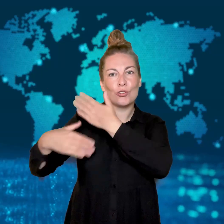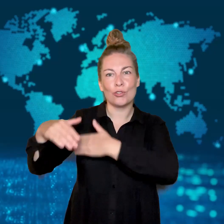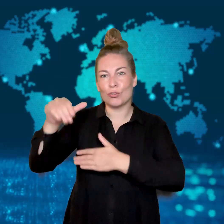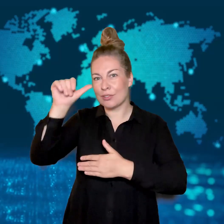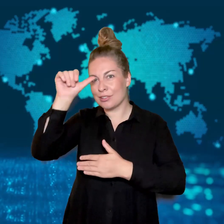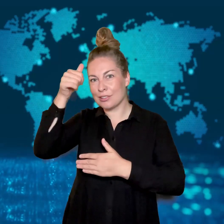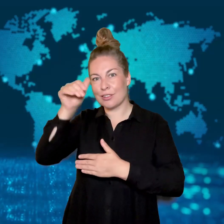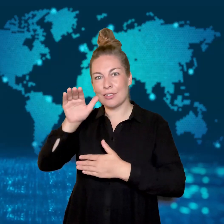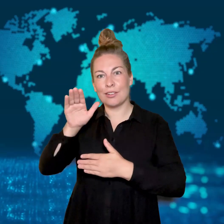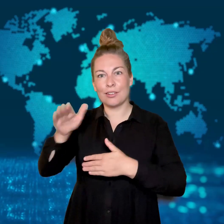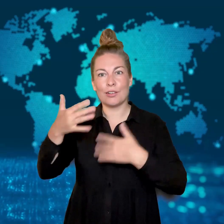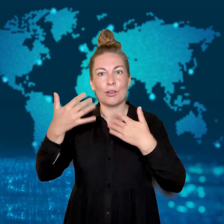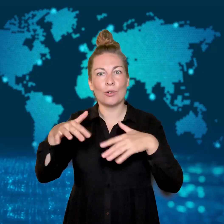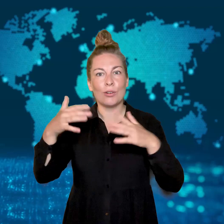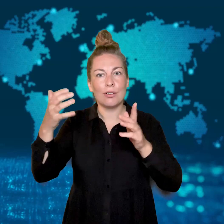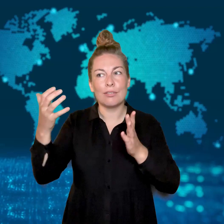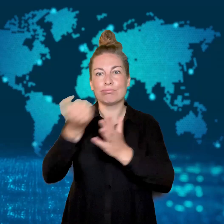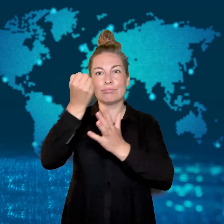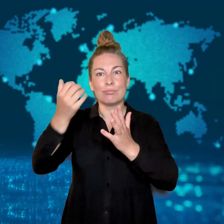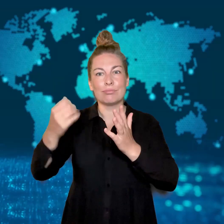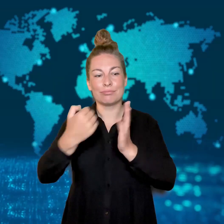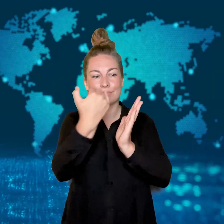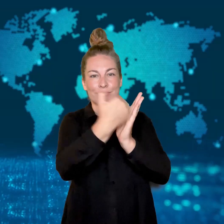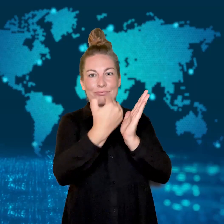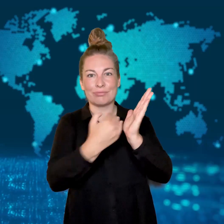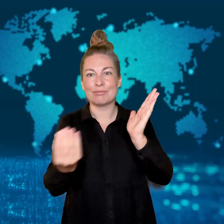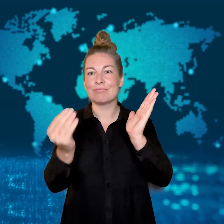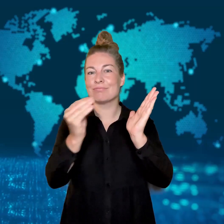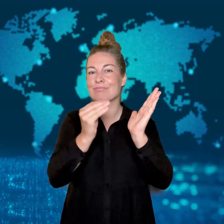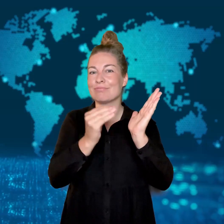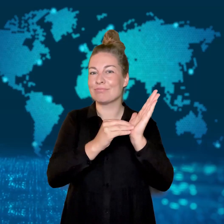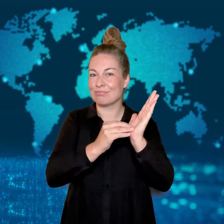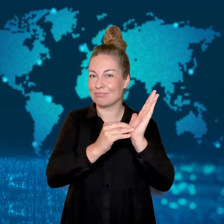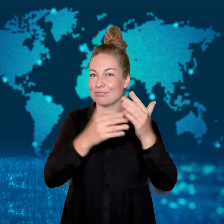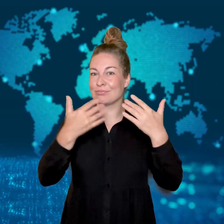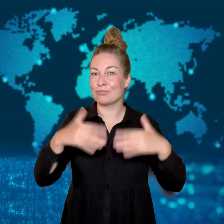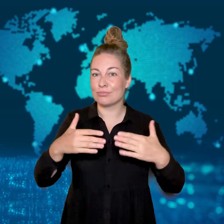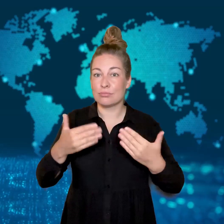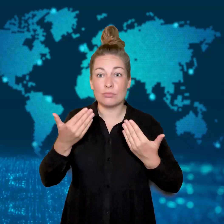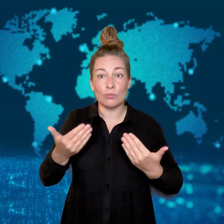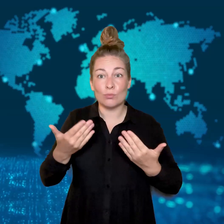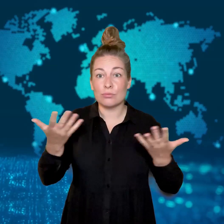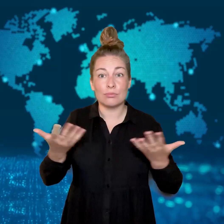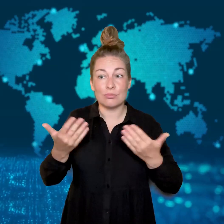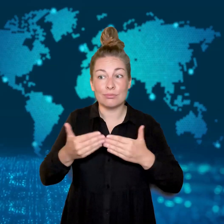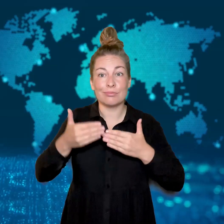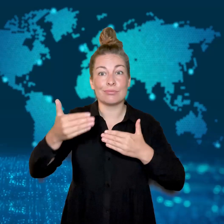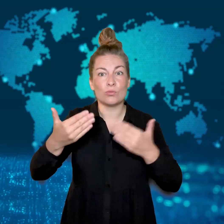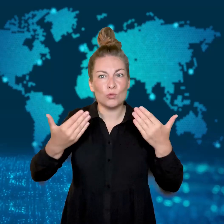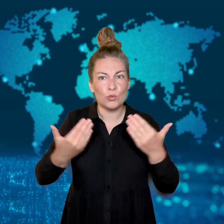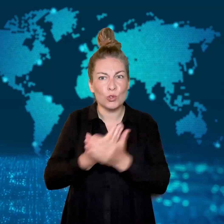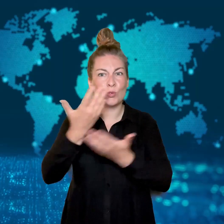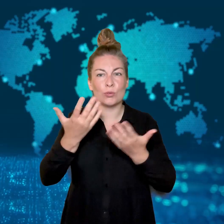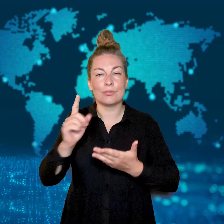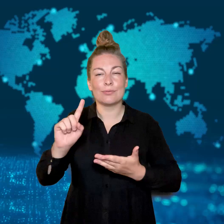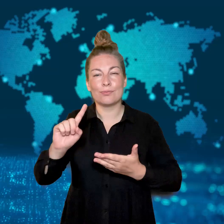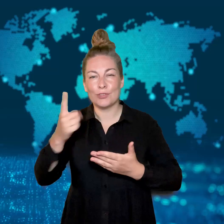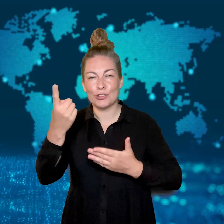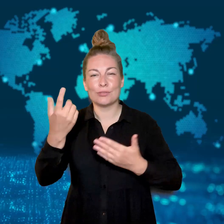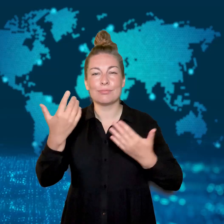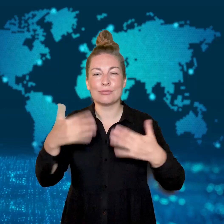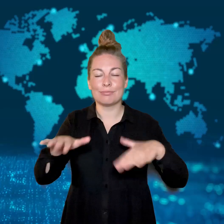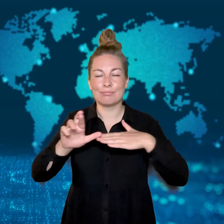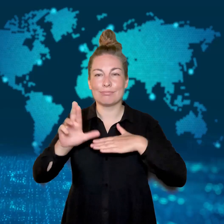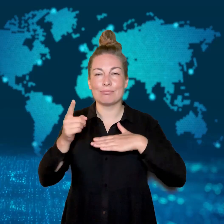a spacecraft on the moon.